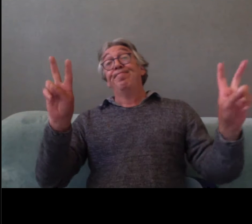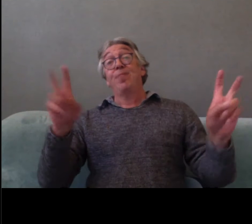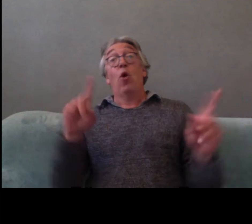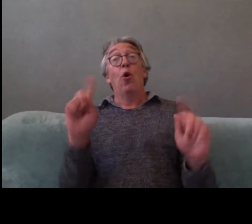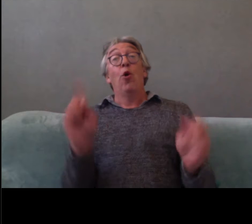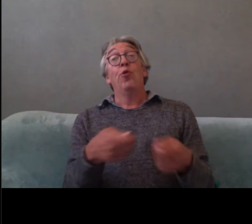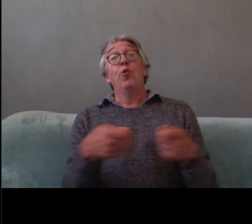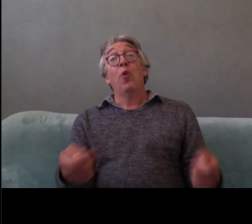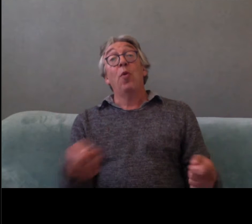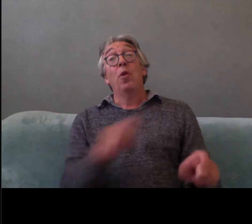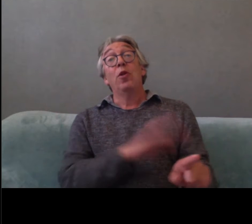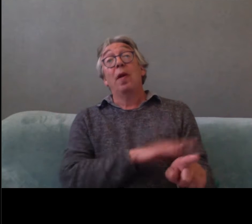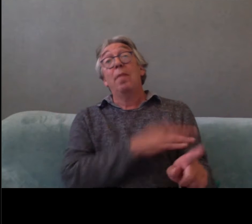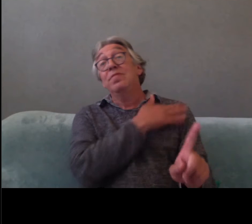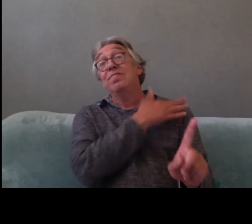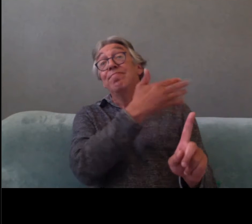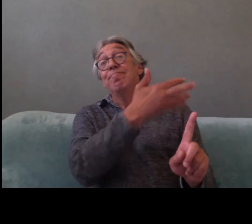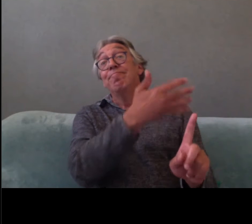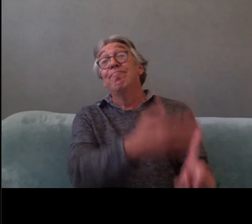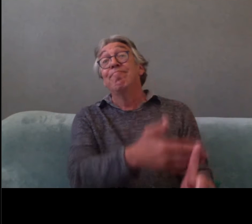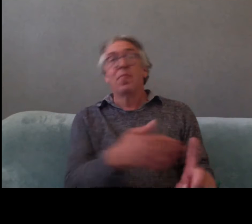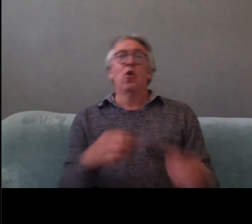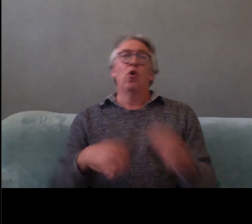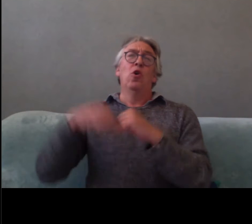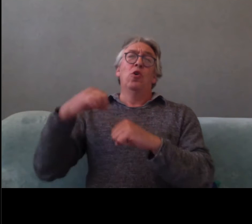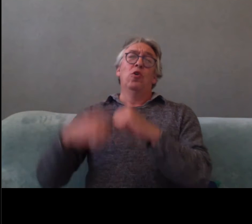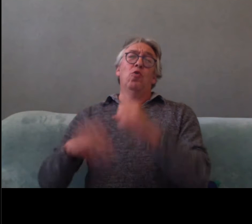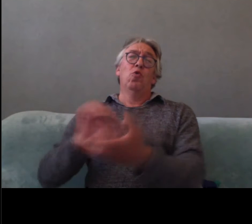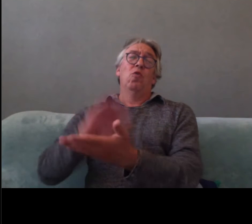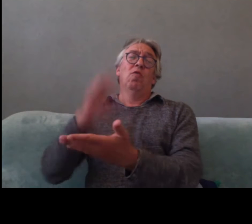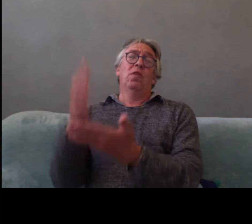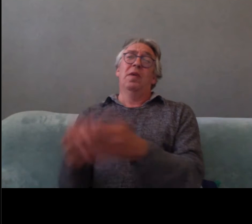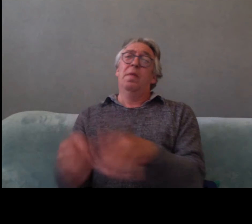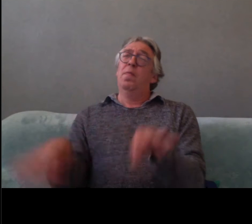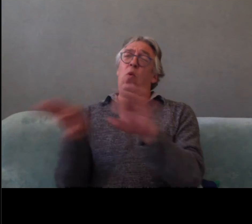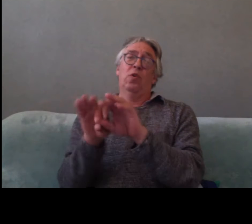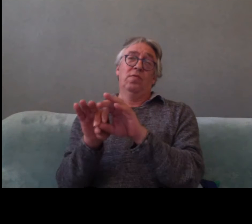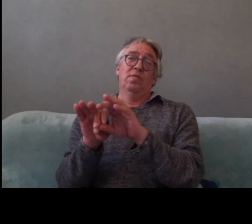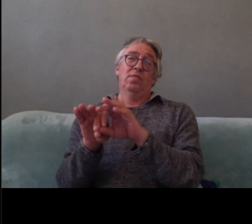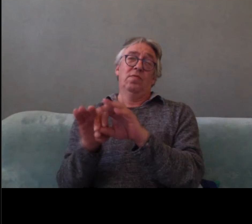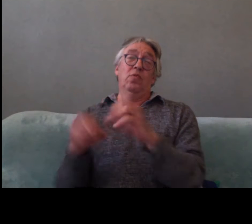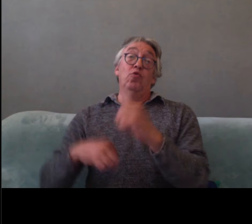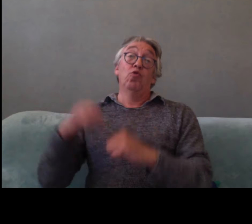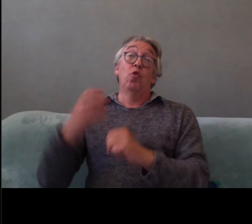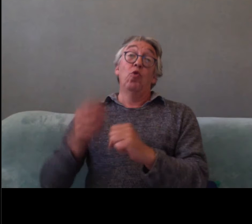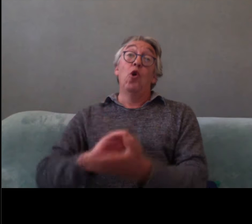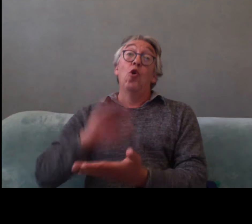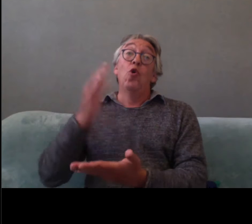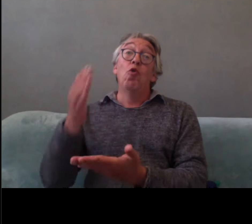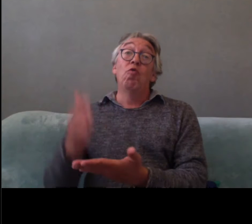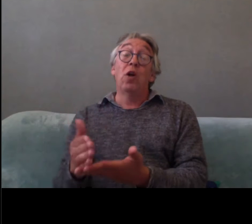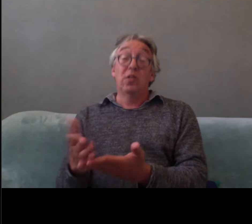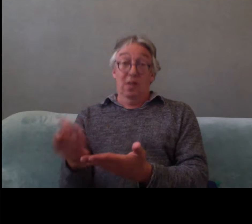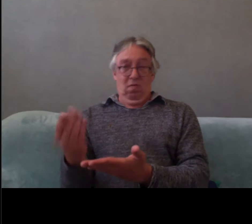for investment and for investment in services